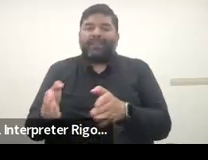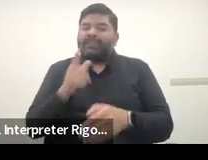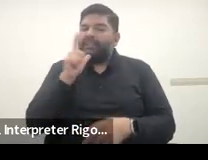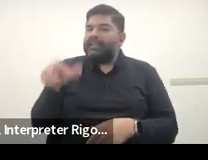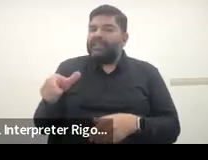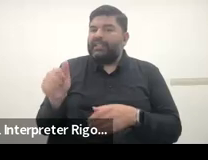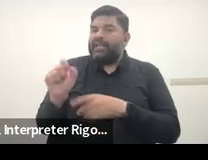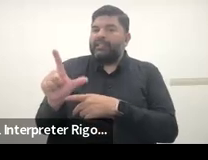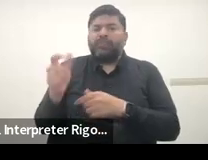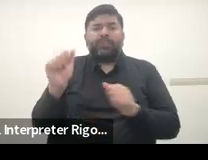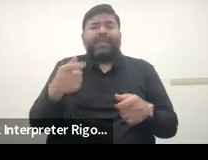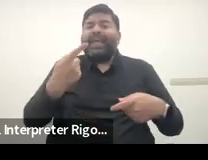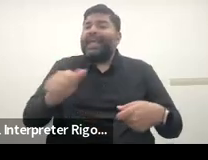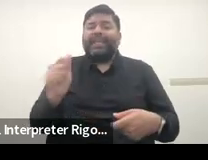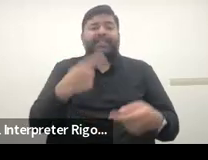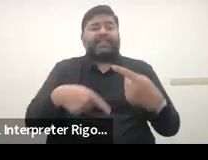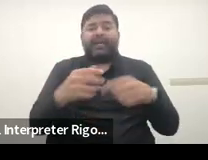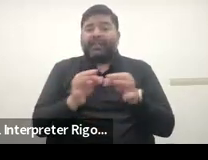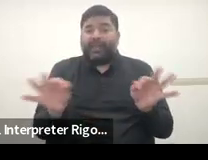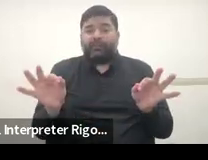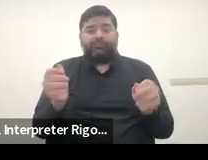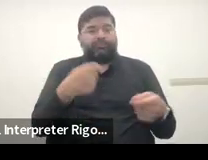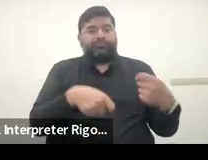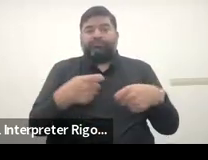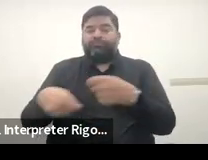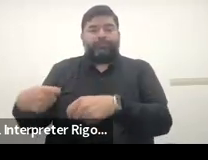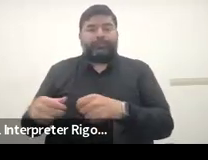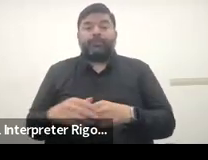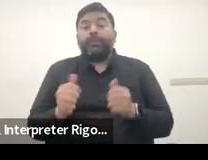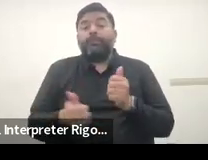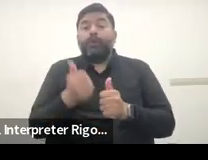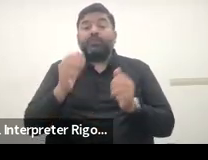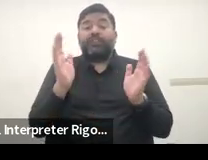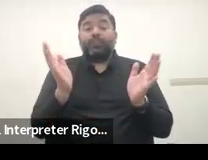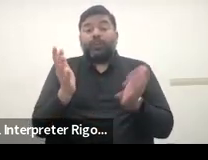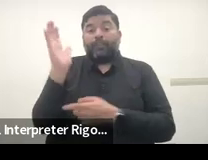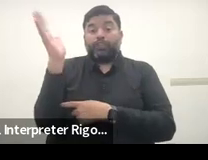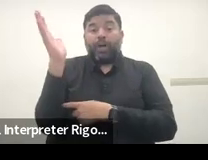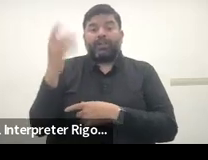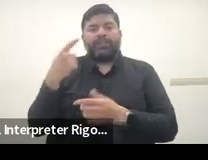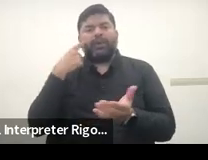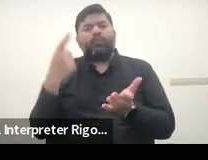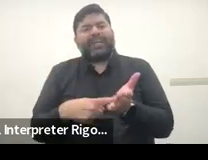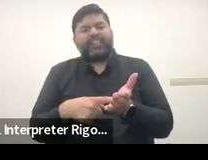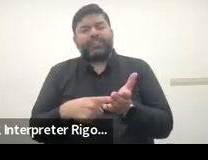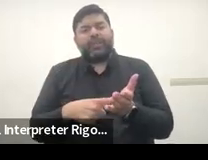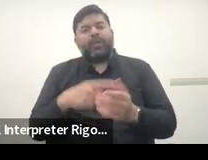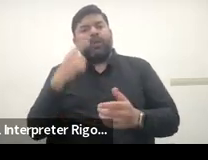any sign language. And most of the talk is about recognition, recognizing signs, but towards